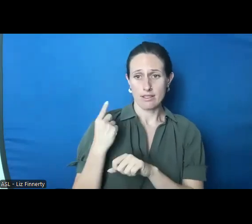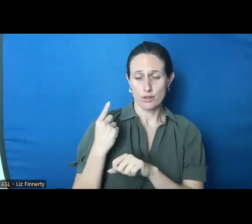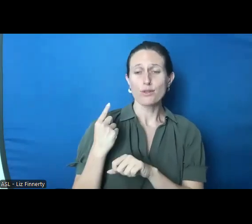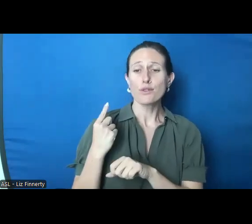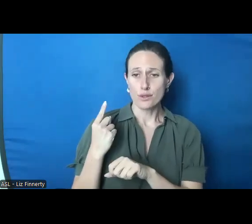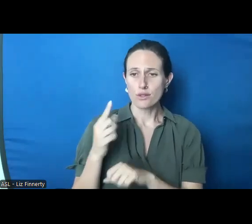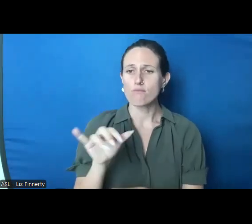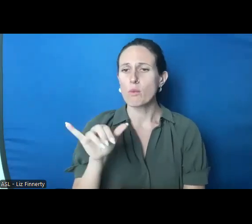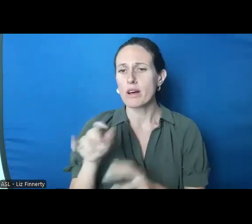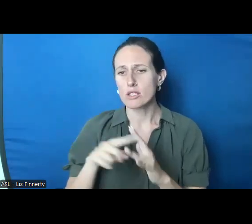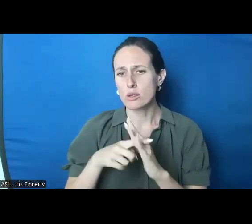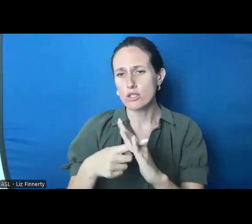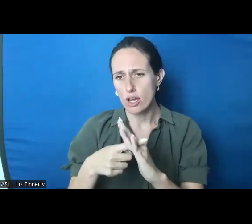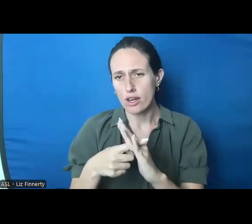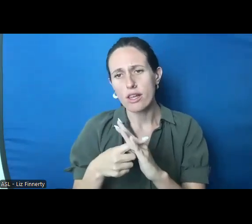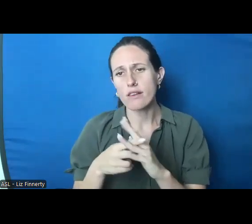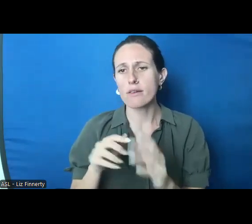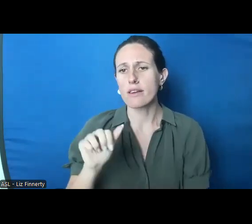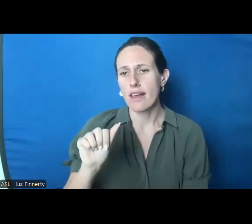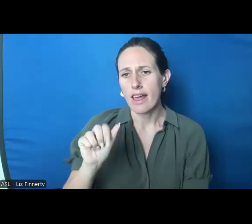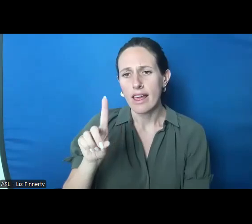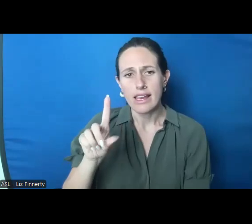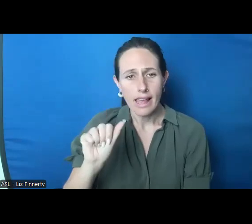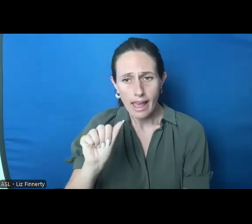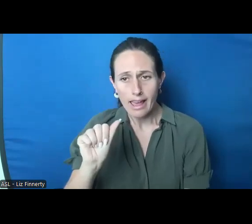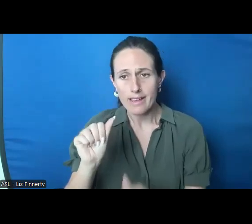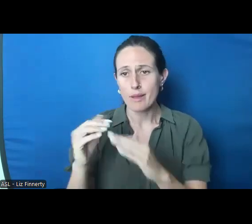fiscal year, we also started a municipal ADA coordinator peer